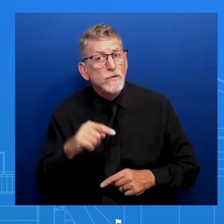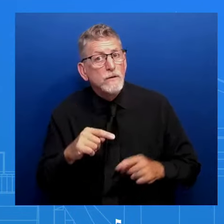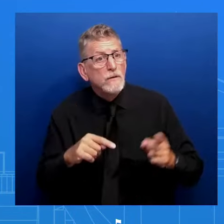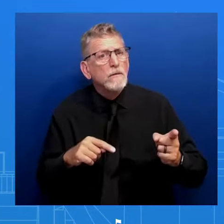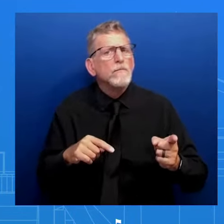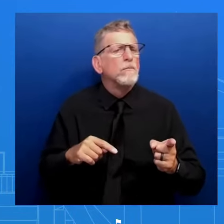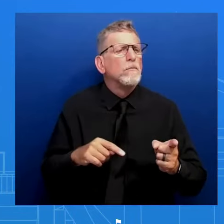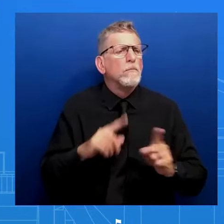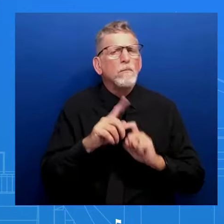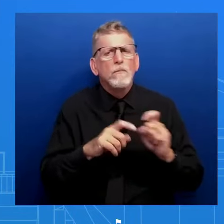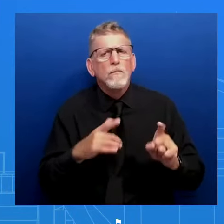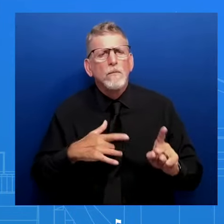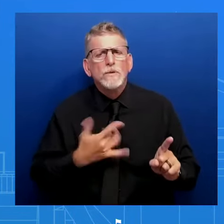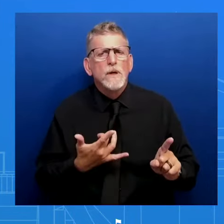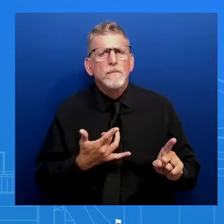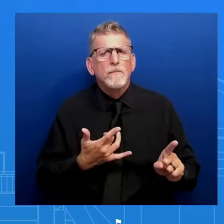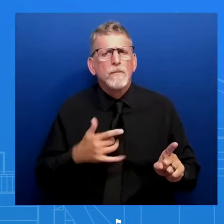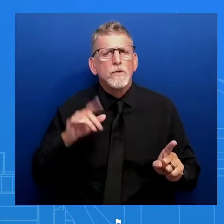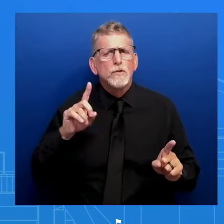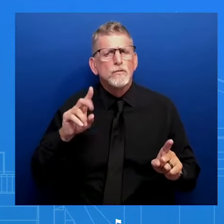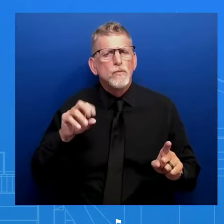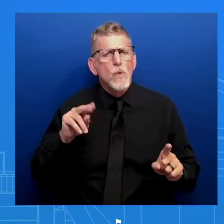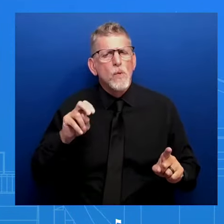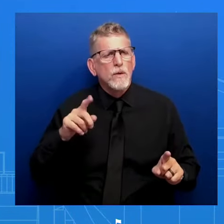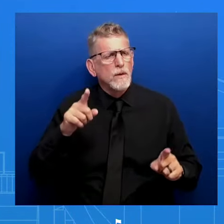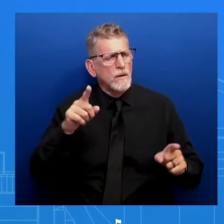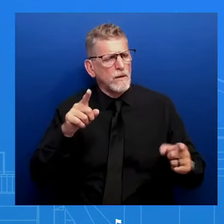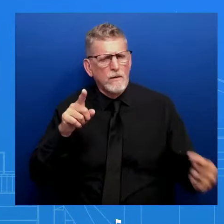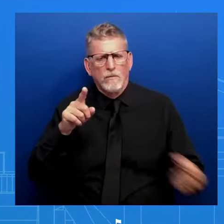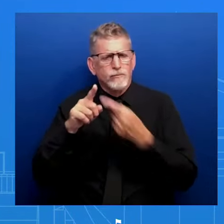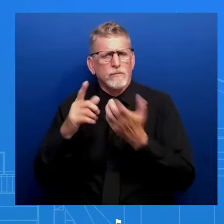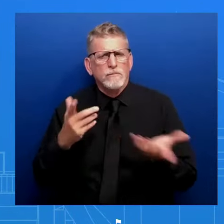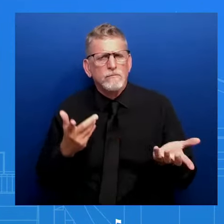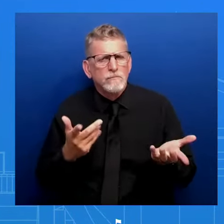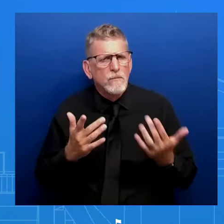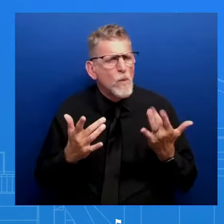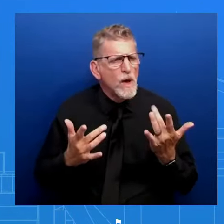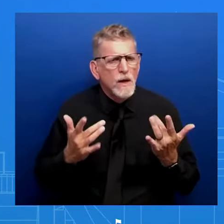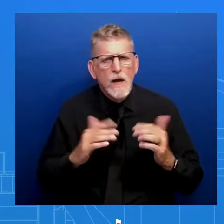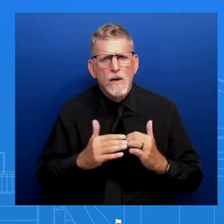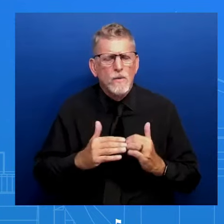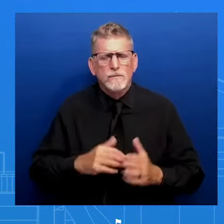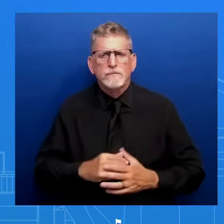Ms. Jean-Pierre: So, a couple of things: We've seen the reports -- the early reports of a second Russian fighter aircraft